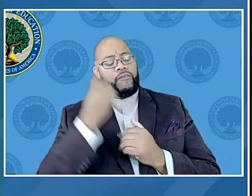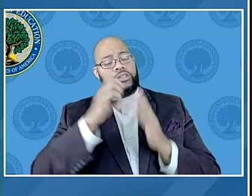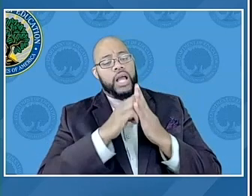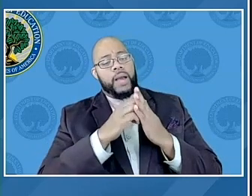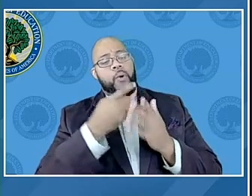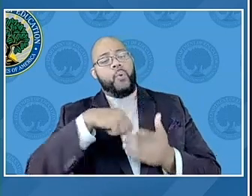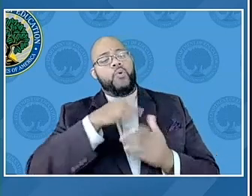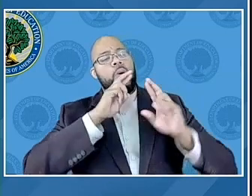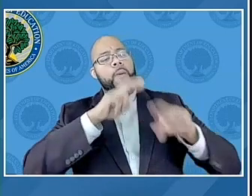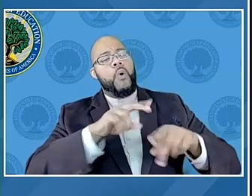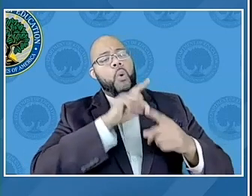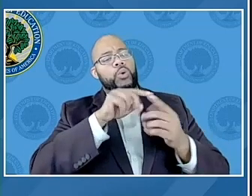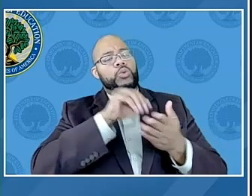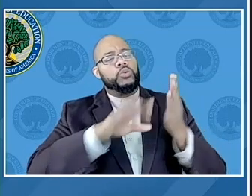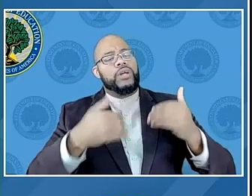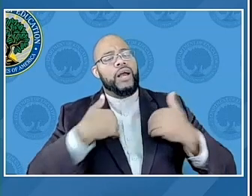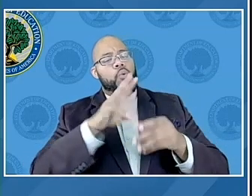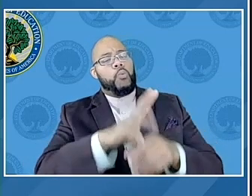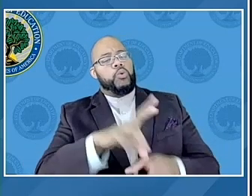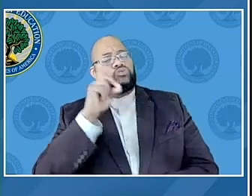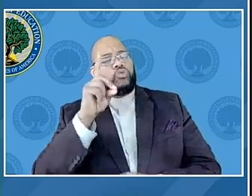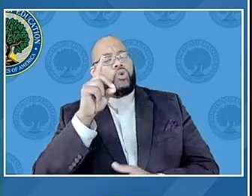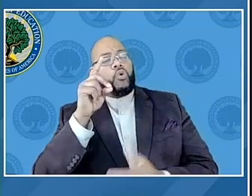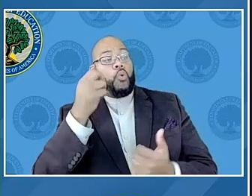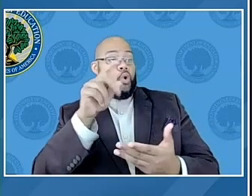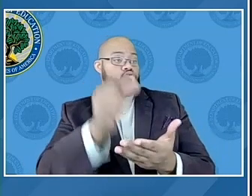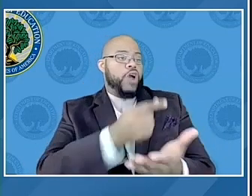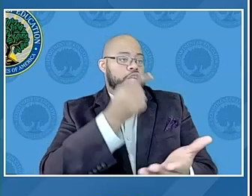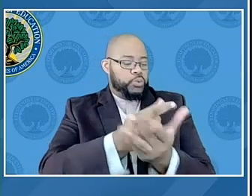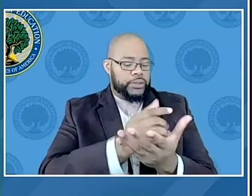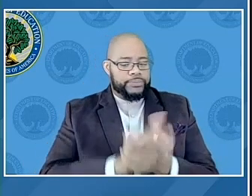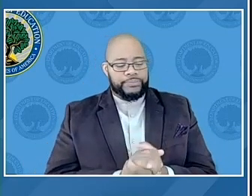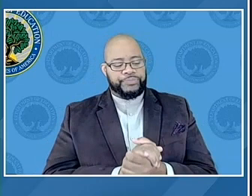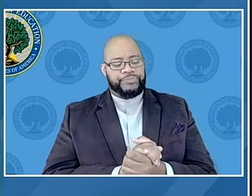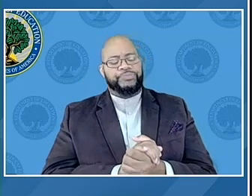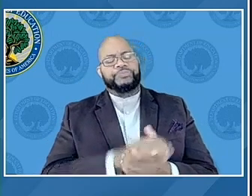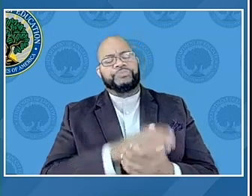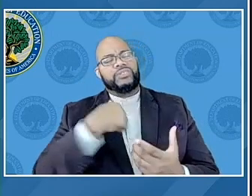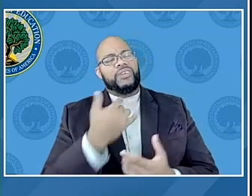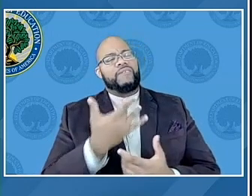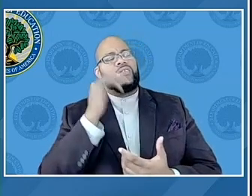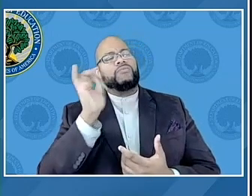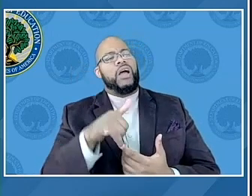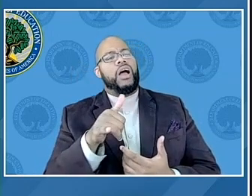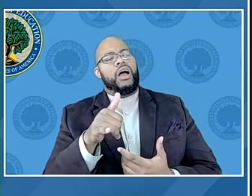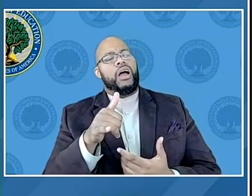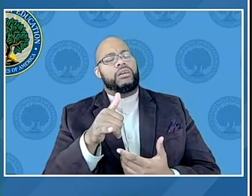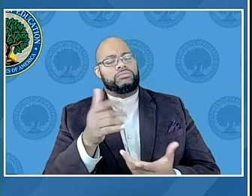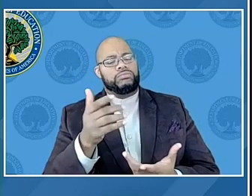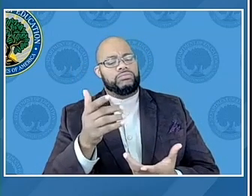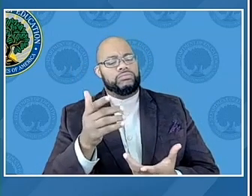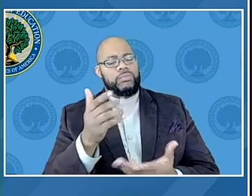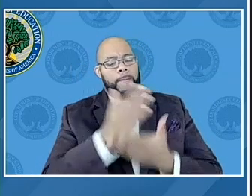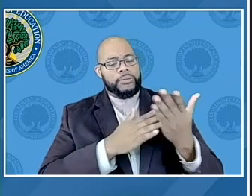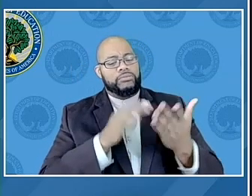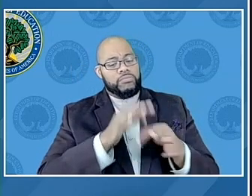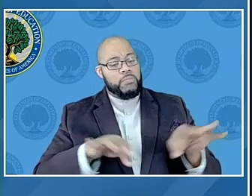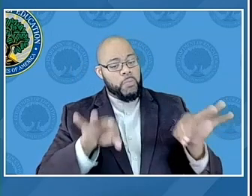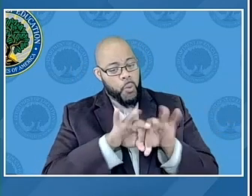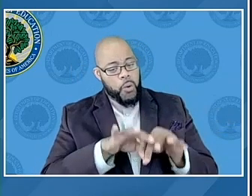the student has withdrawn or graduated and I feel like that piece is significantly important because I think at this point,